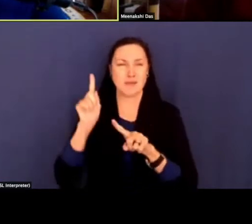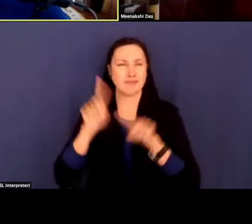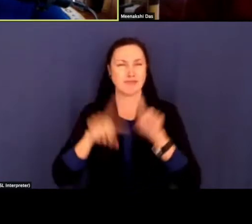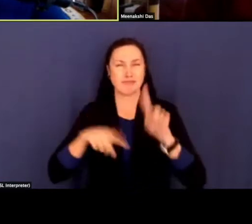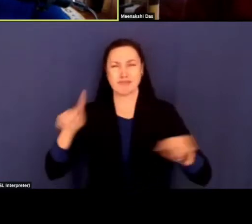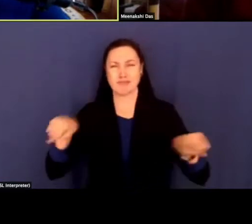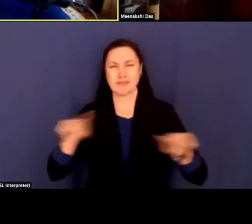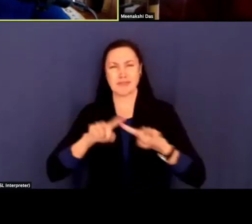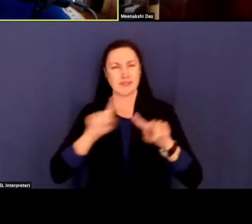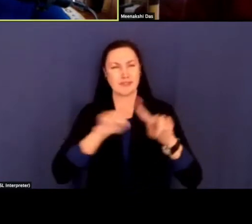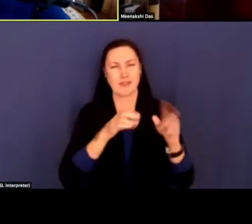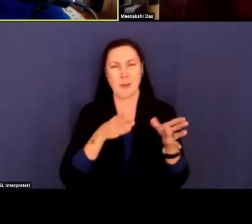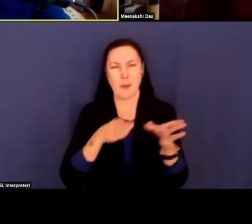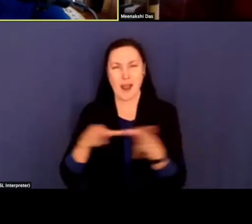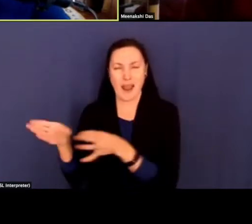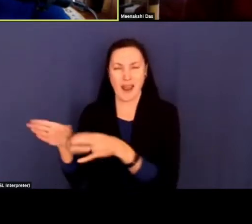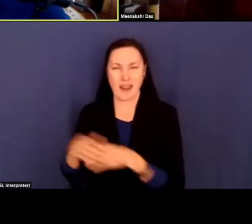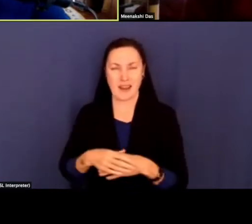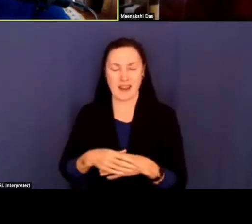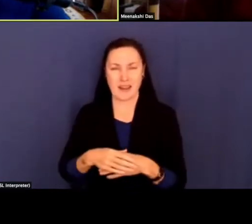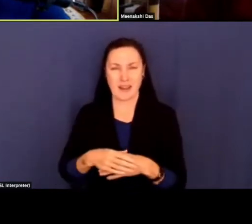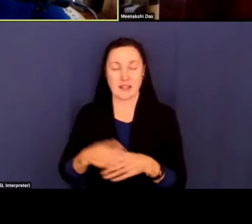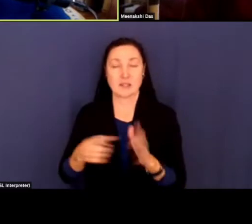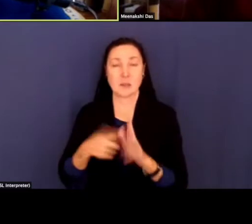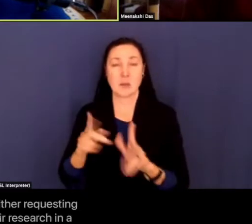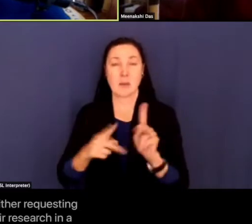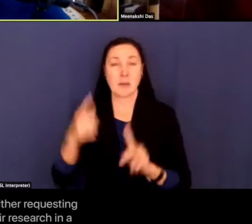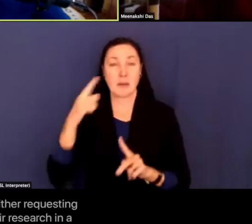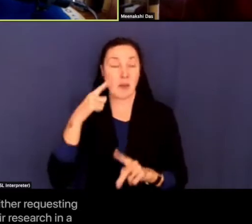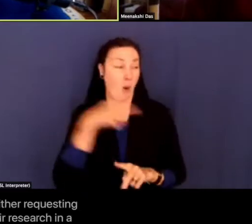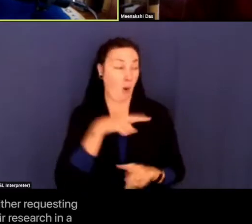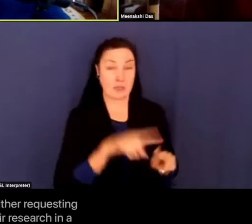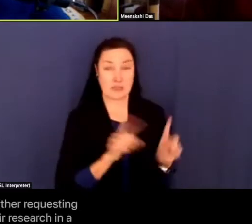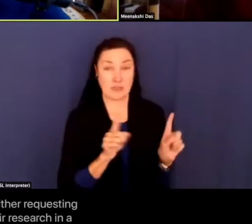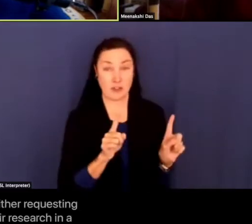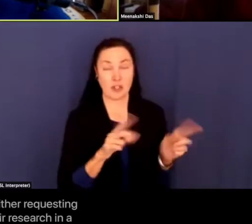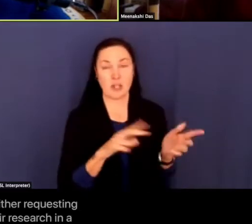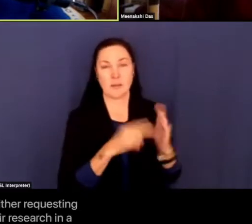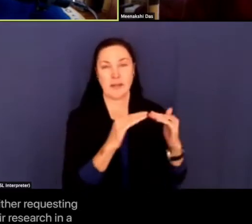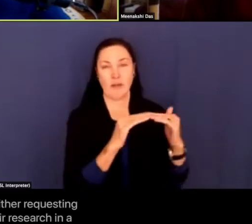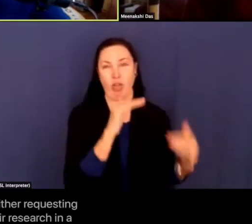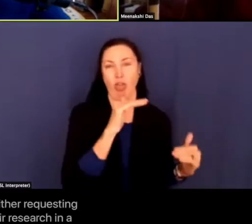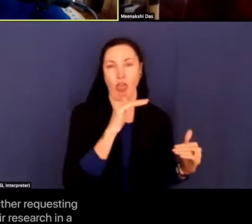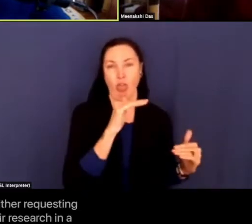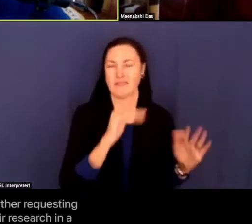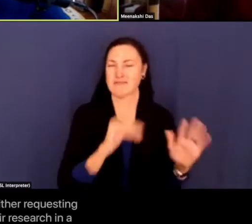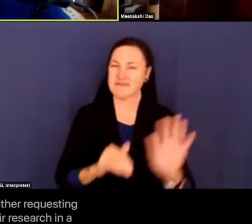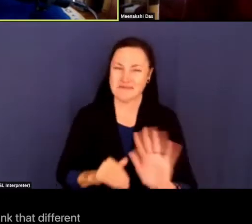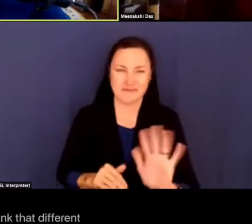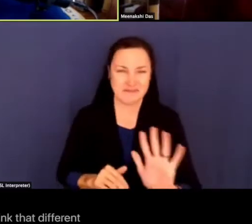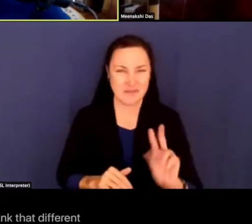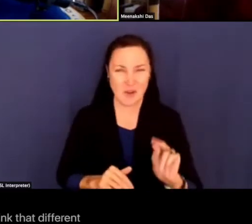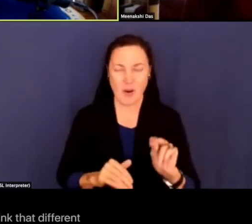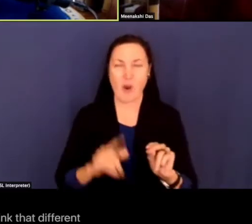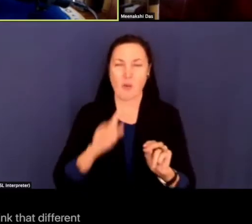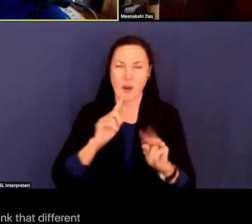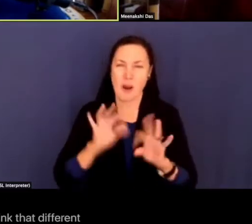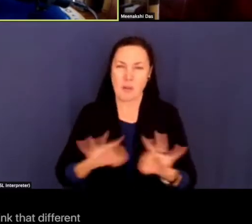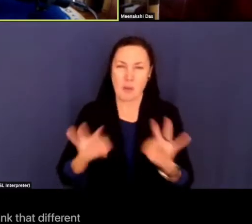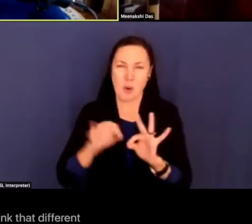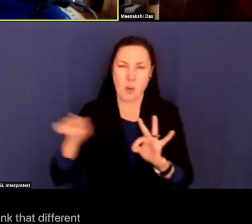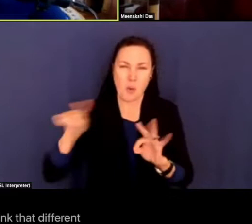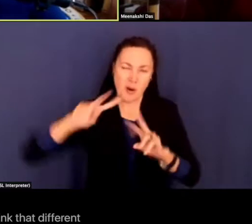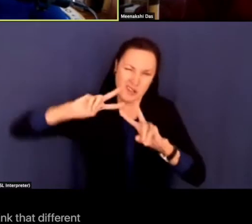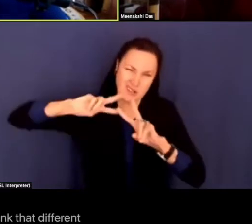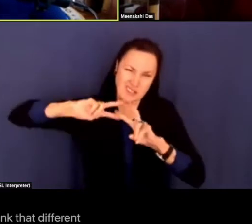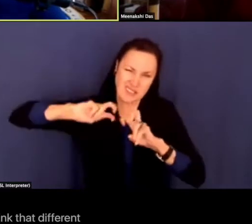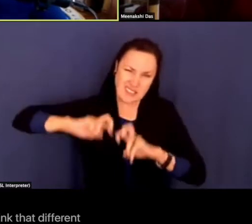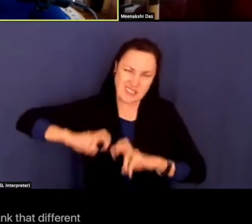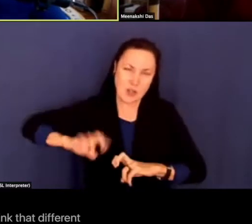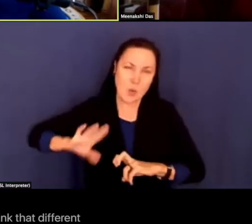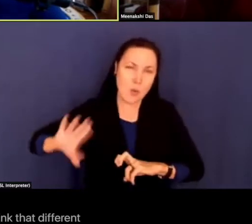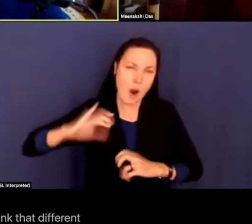means less. So I would encourage people to really examine those expectations and those ideas around